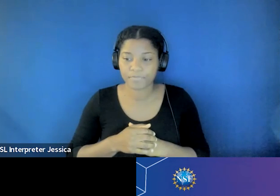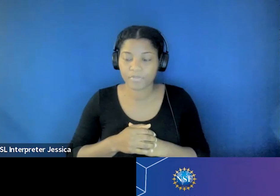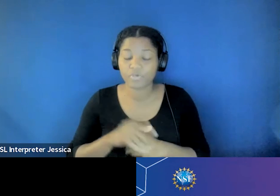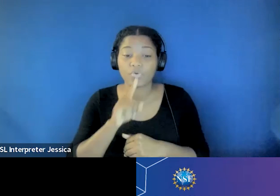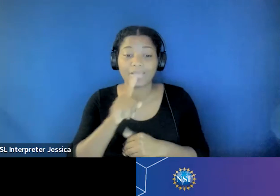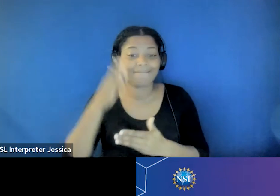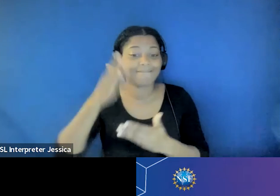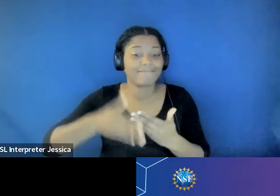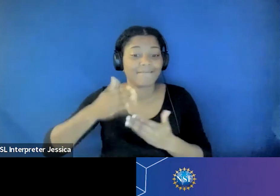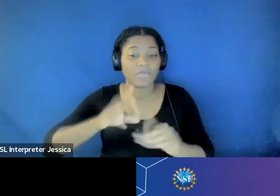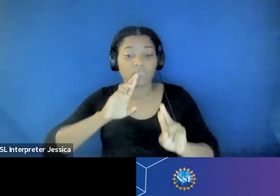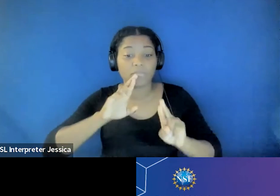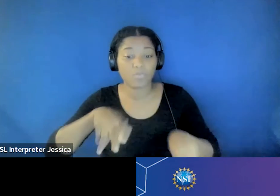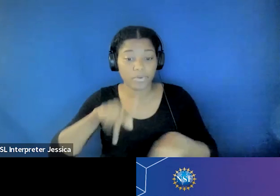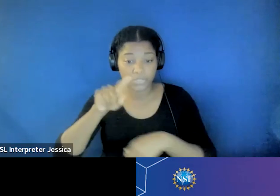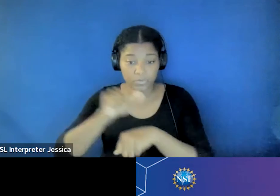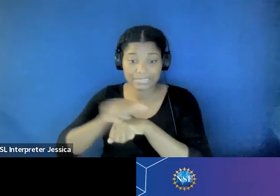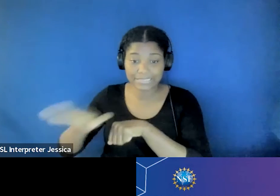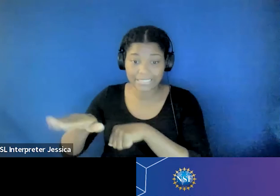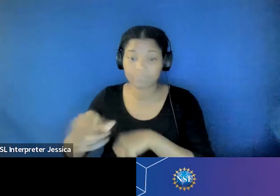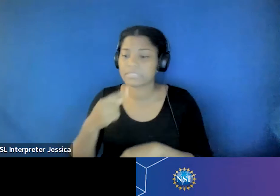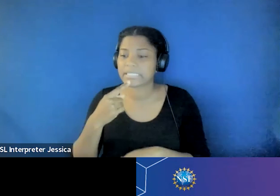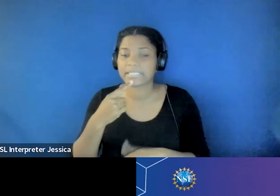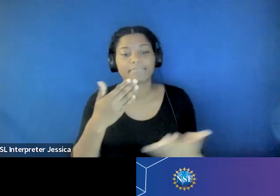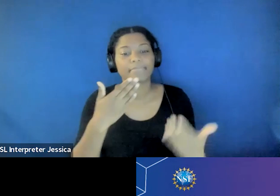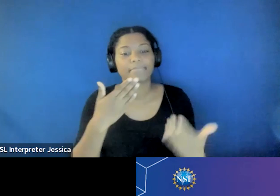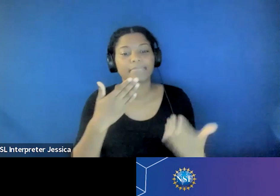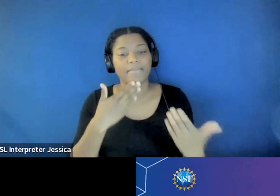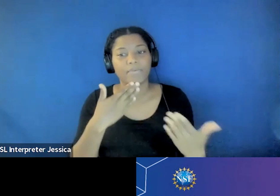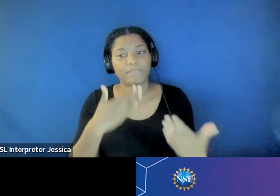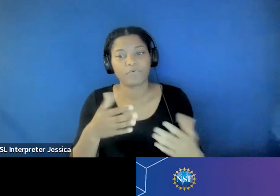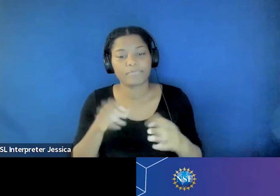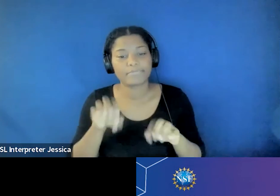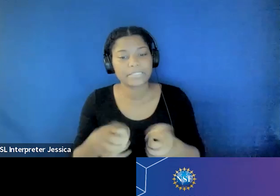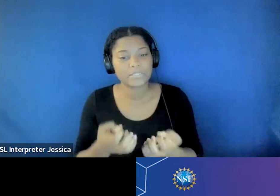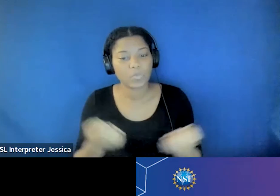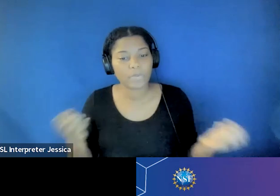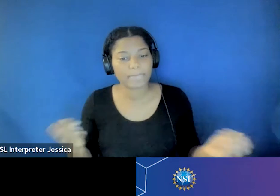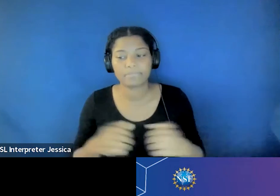is a statement basically saying, "Thank you for providing our instrument, now we'll do the science.